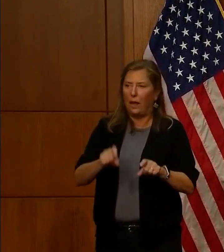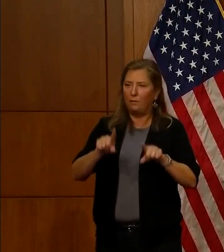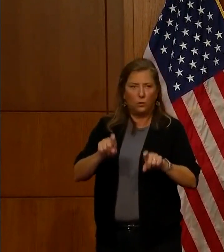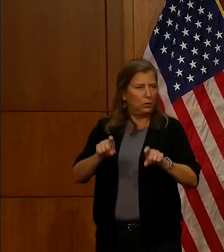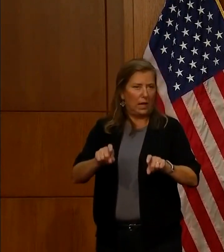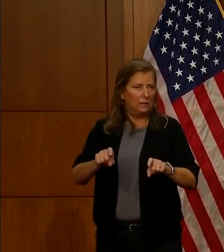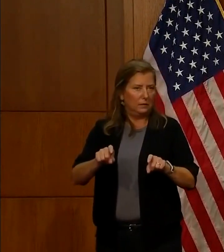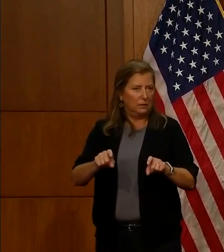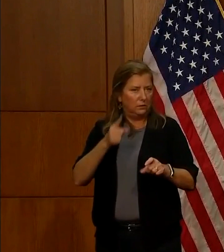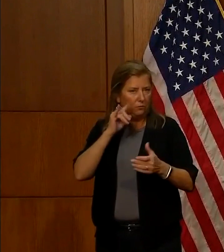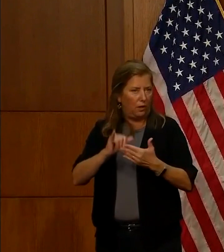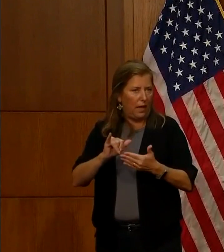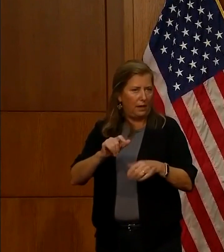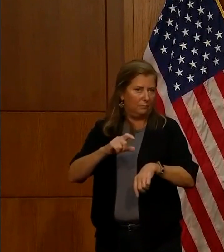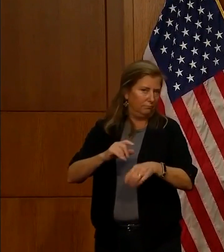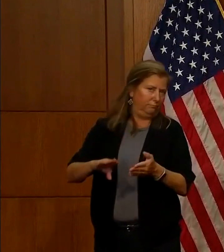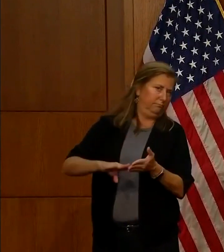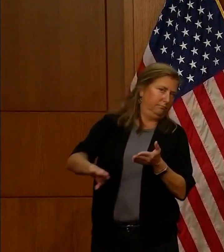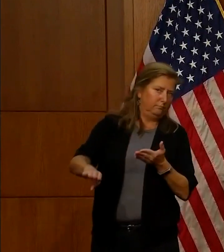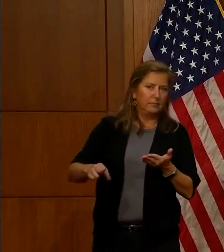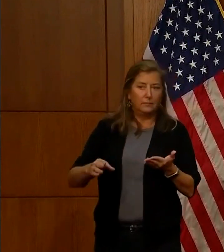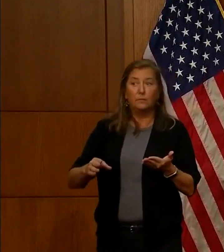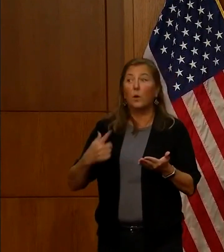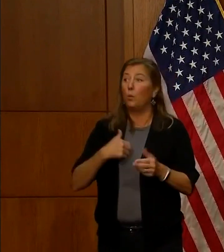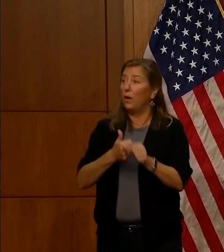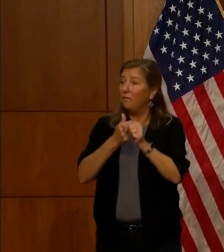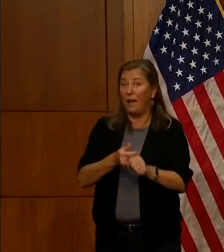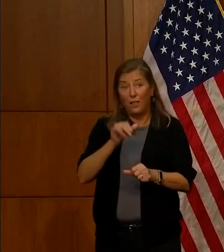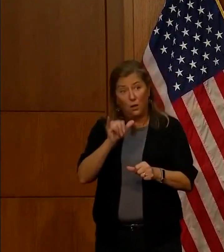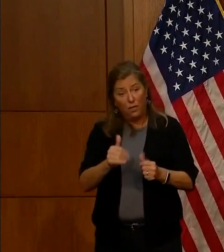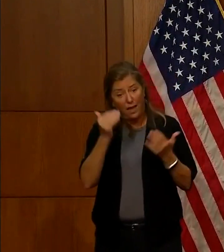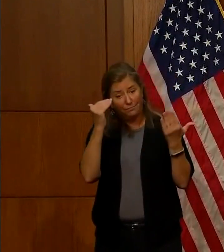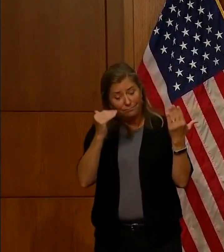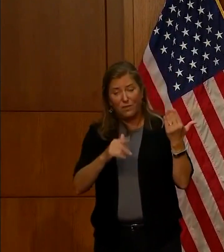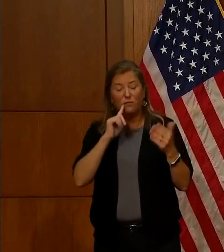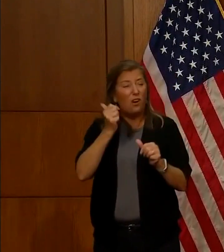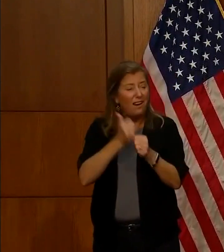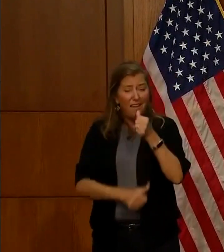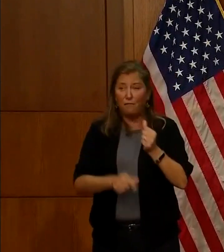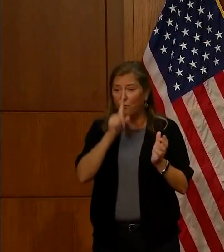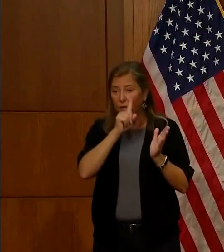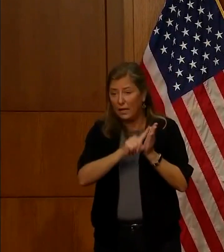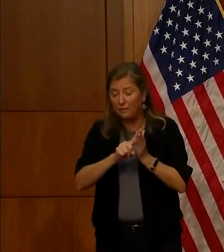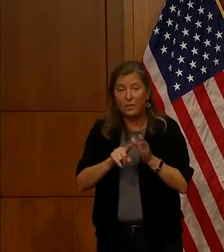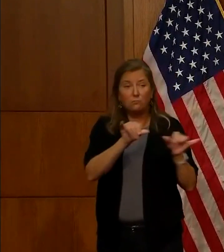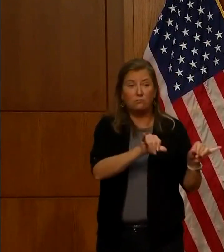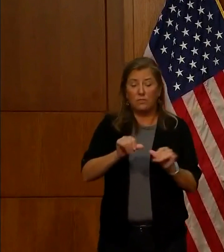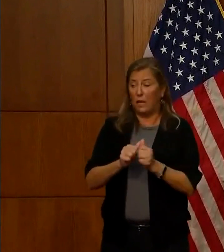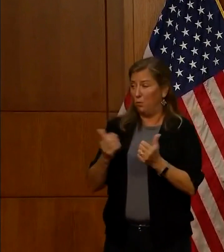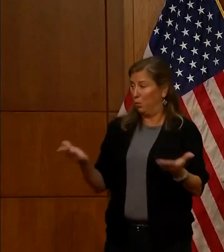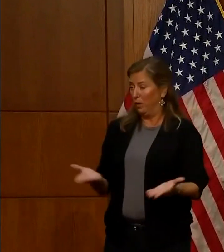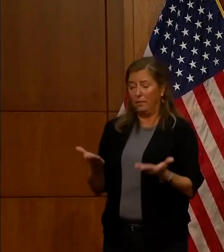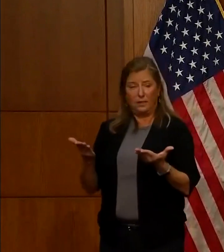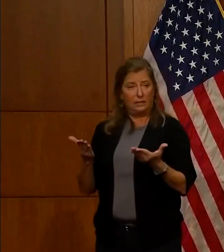ARE CONSIDERED CLEARED AND DON'T NEED TO BE TESTED. OUT FOR THAT CLEAR AND SINCE THAT'S WHAT WE FOLLOW WITH EVERY